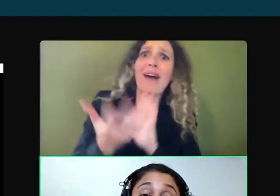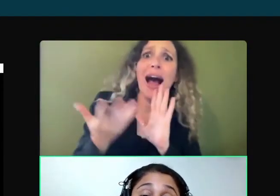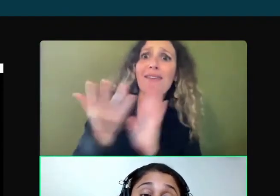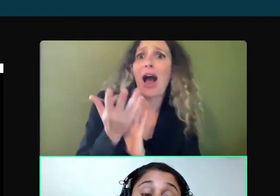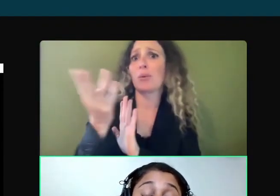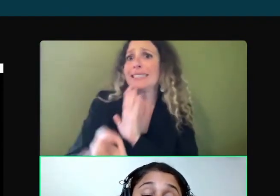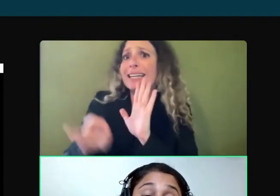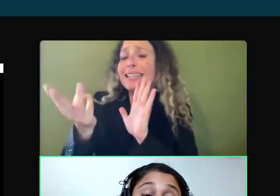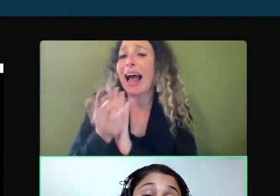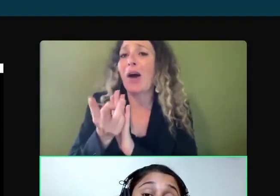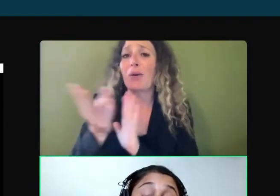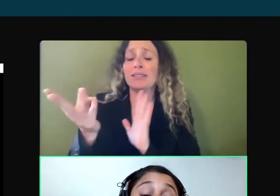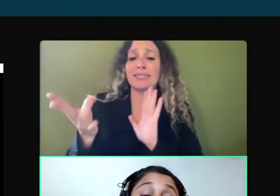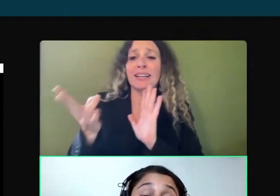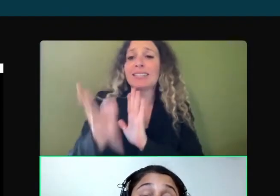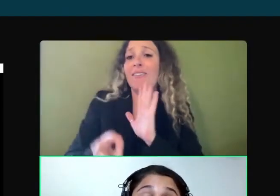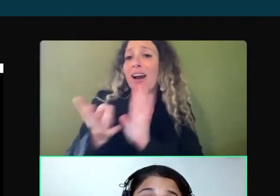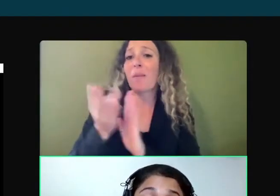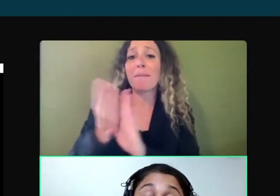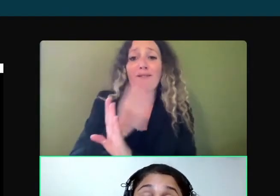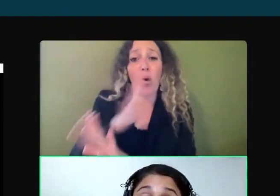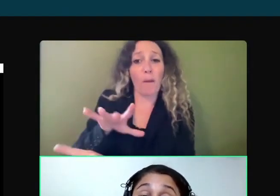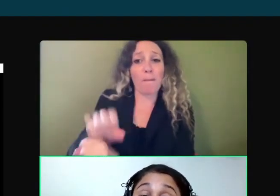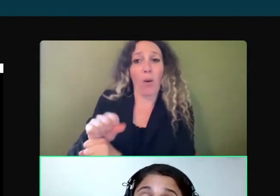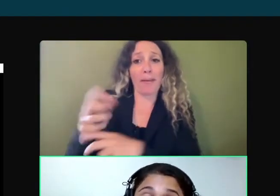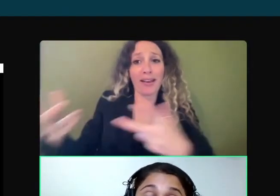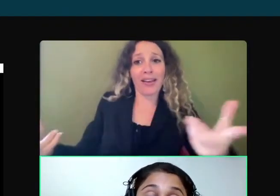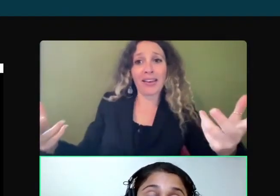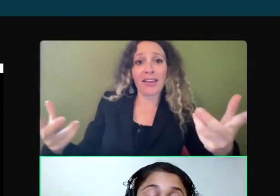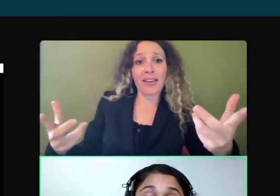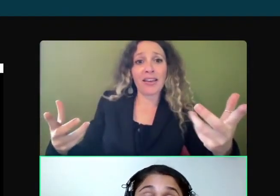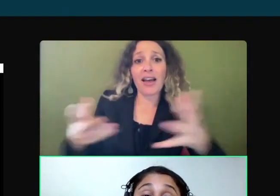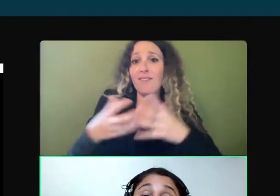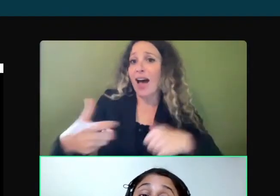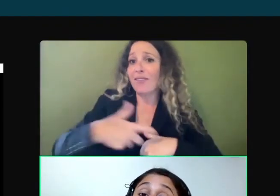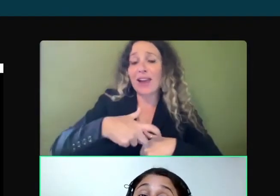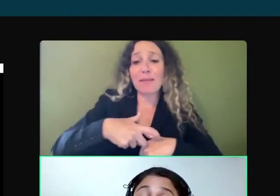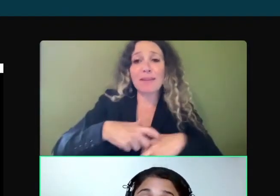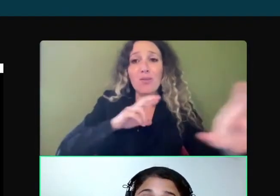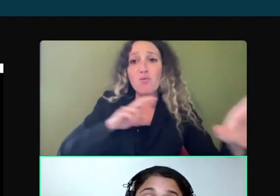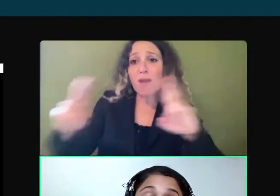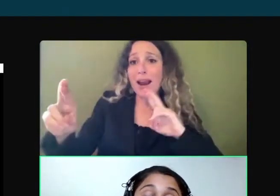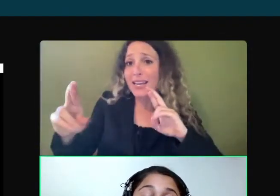before an appointment and leave that much time to get ready because there was so much to do.